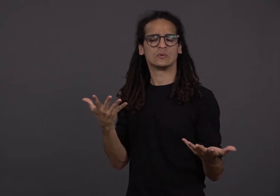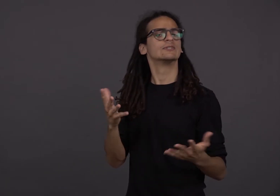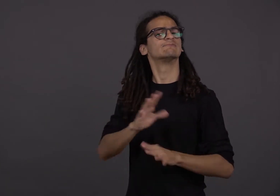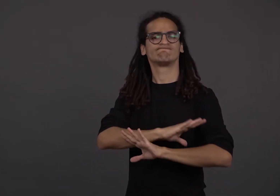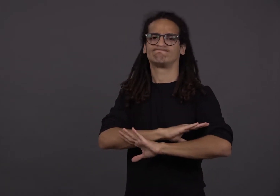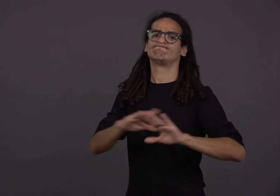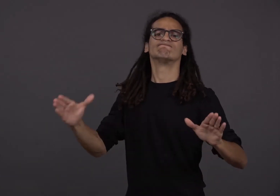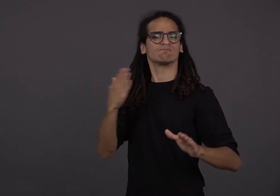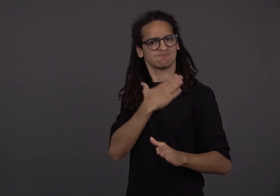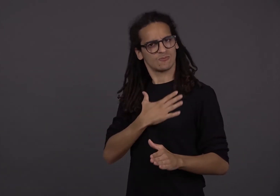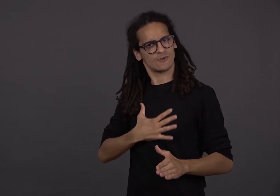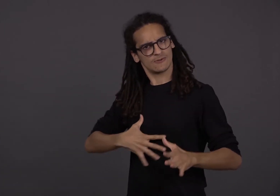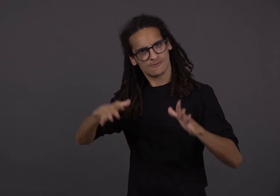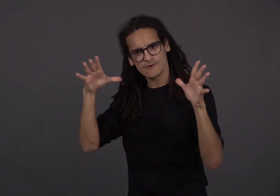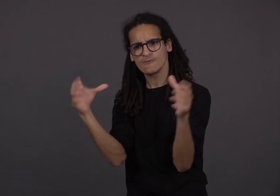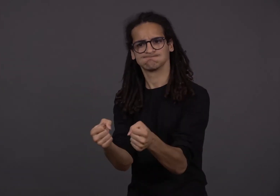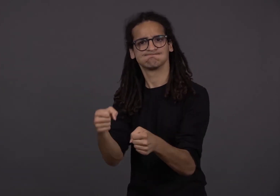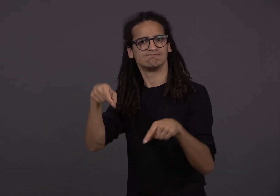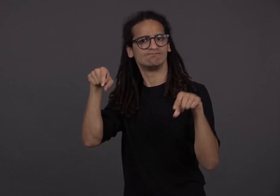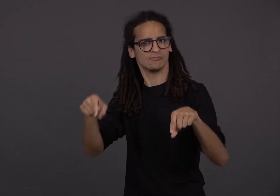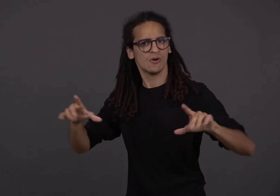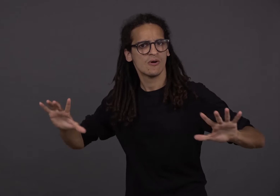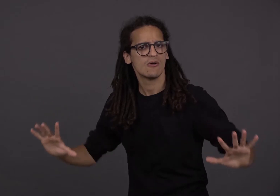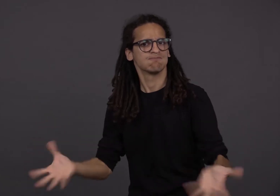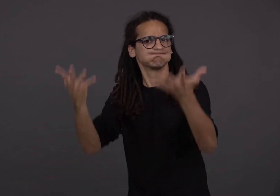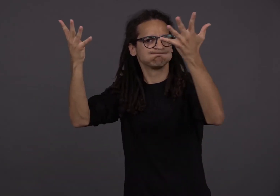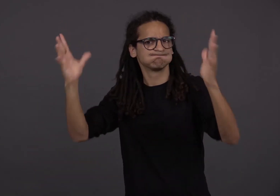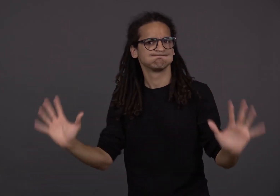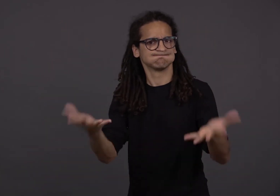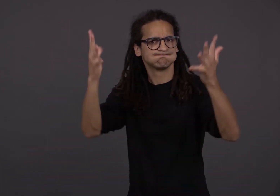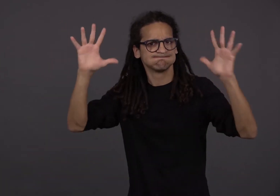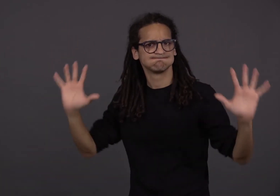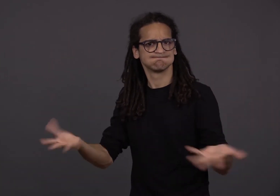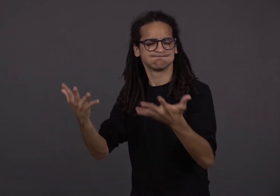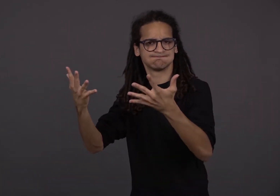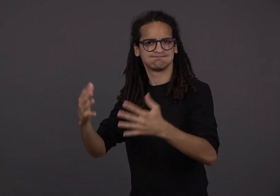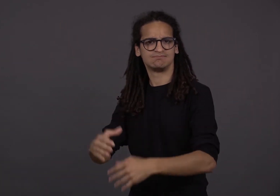that, left unfilled, would leave millions of deaf children around the world without access to literacy and education.